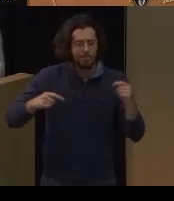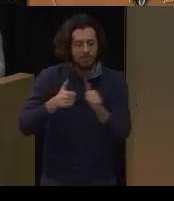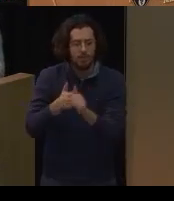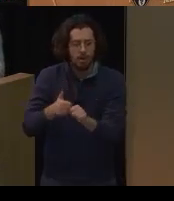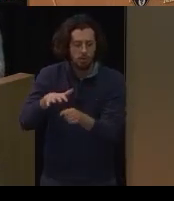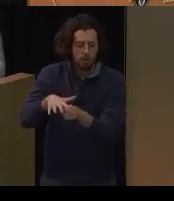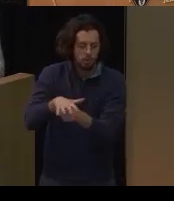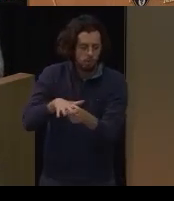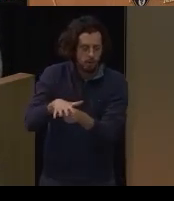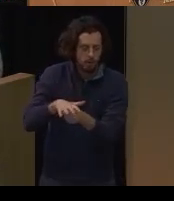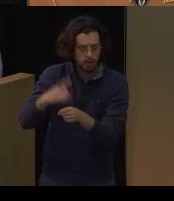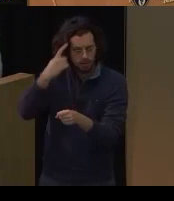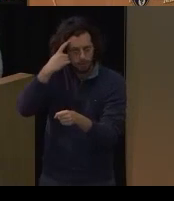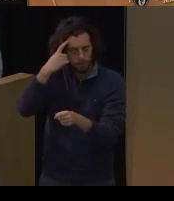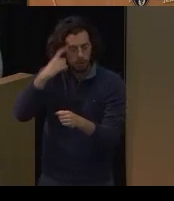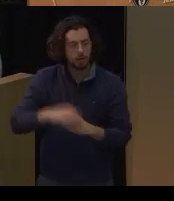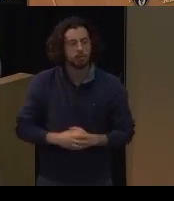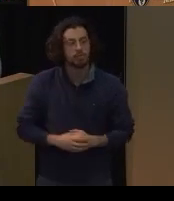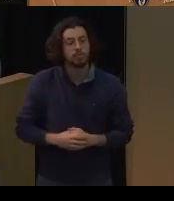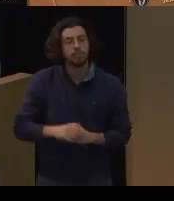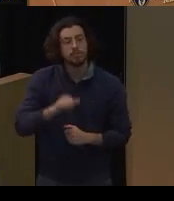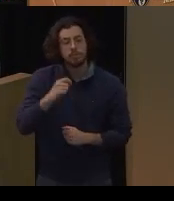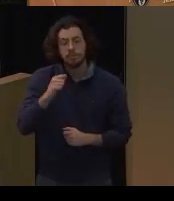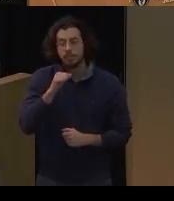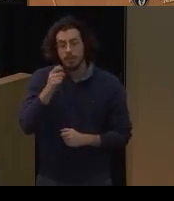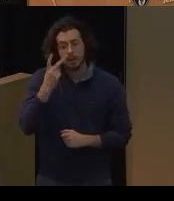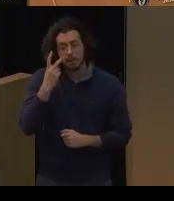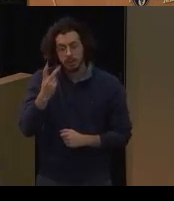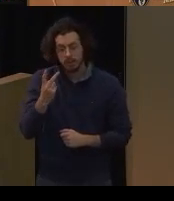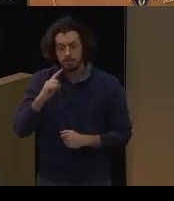didn't see a significant effect of regulations or neural activity for up versus down regulation